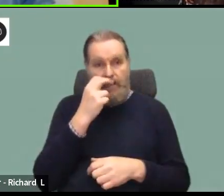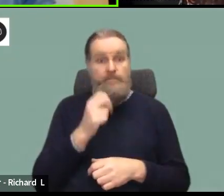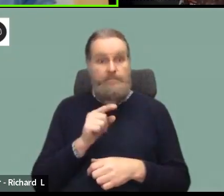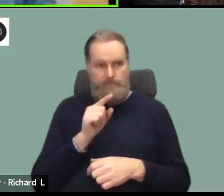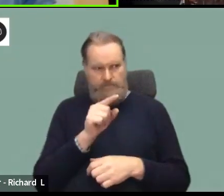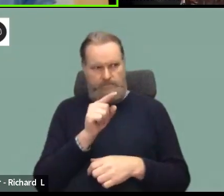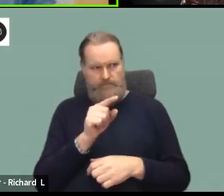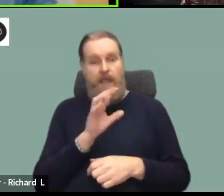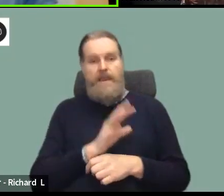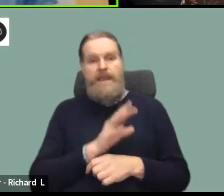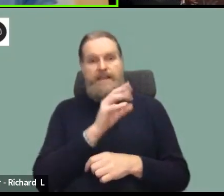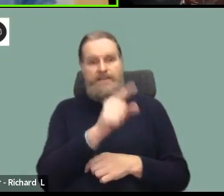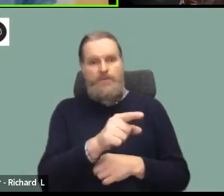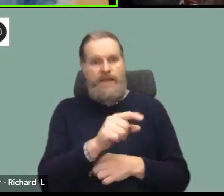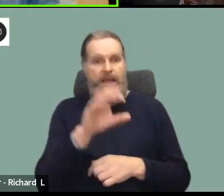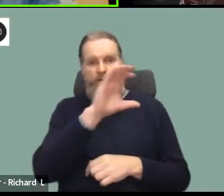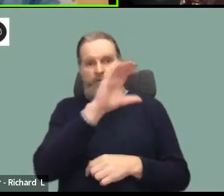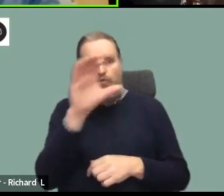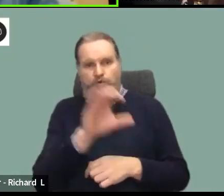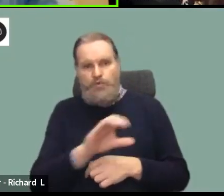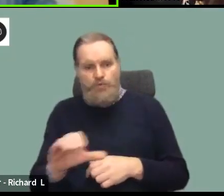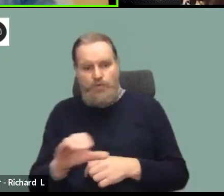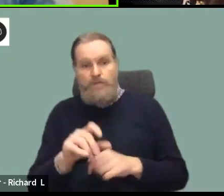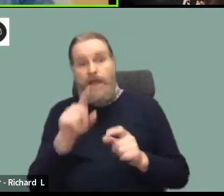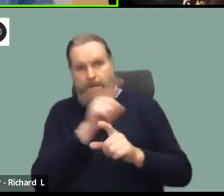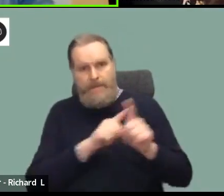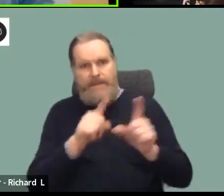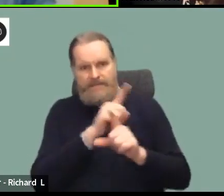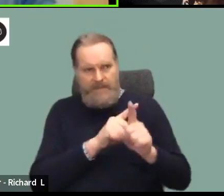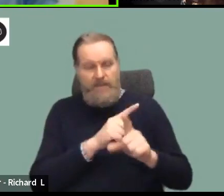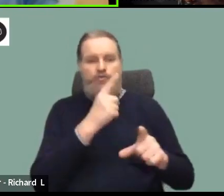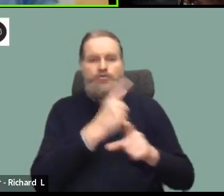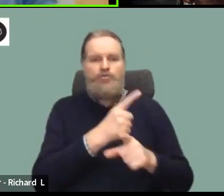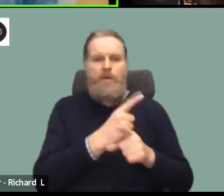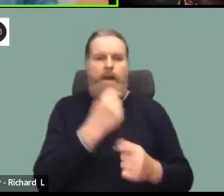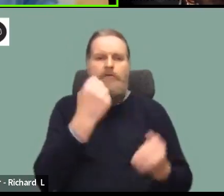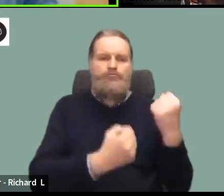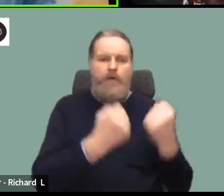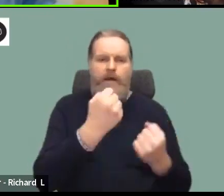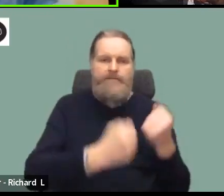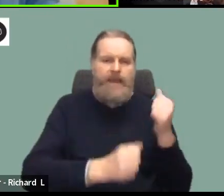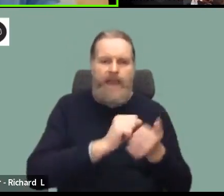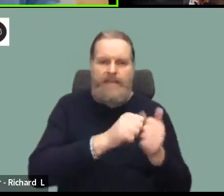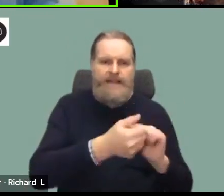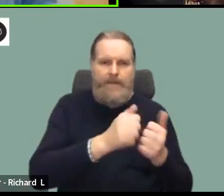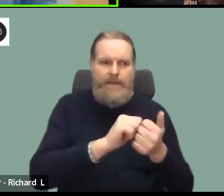on Monday night I'm doing a zoom rally for all our members who are Driving examiners.